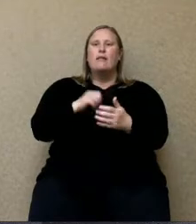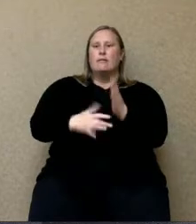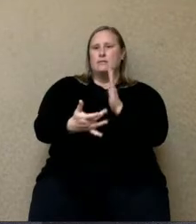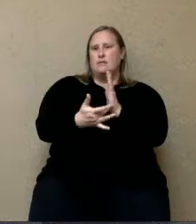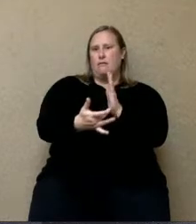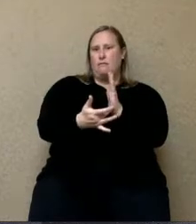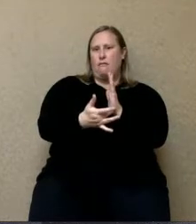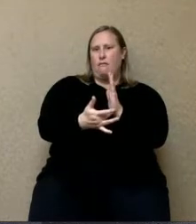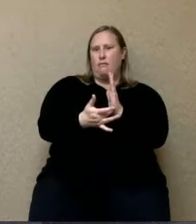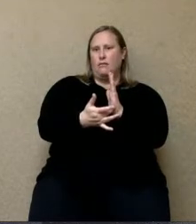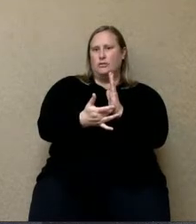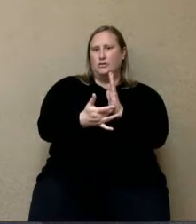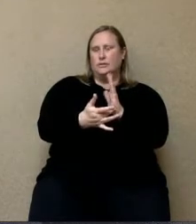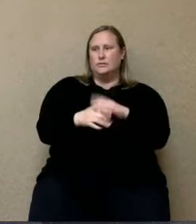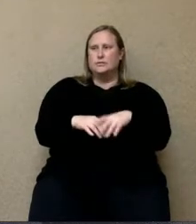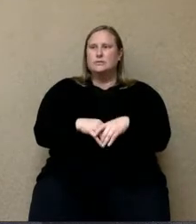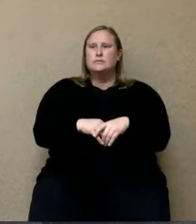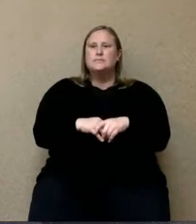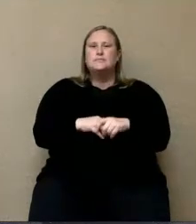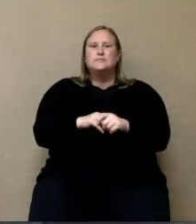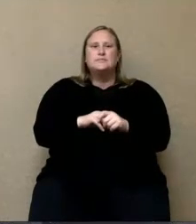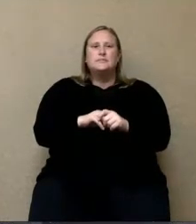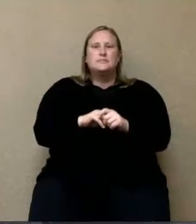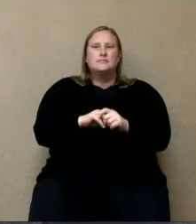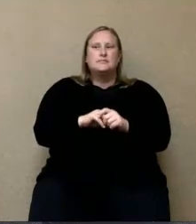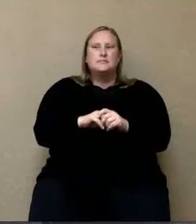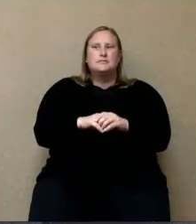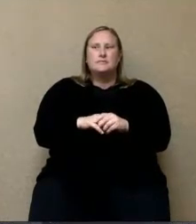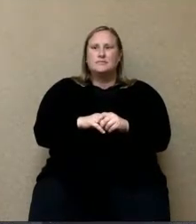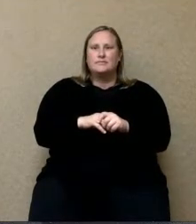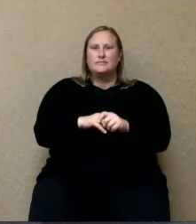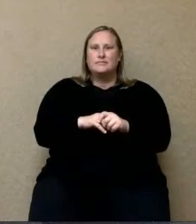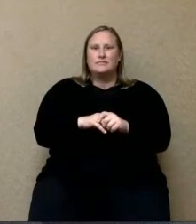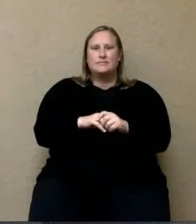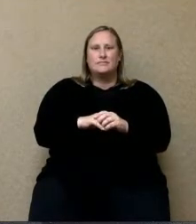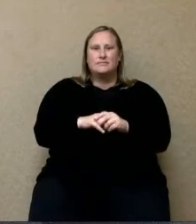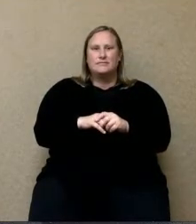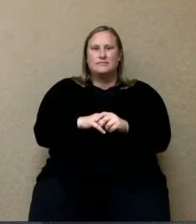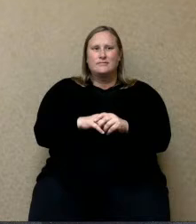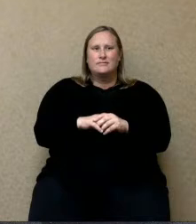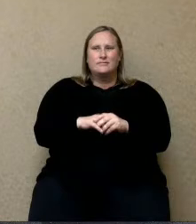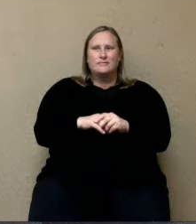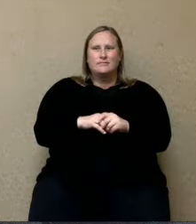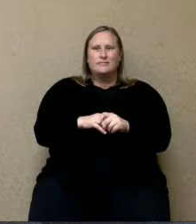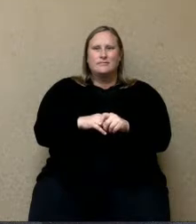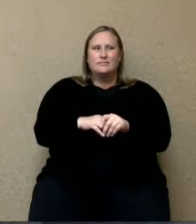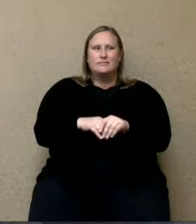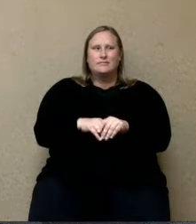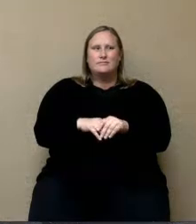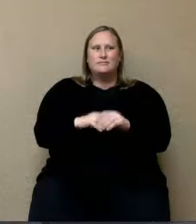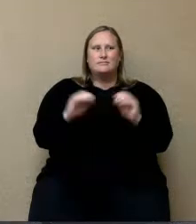added to the home. They always make you put this when you present. I have no fiscal or non-fiscal relationship